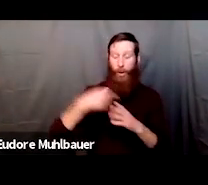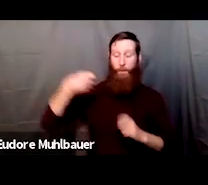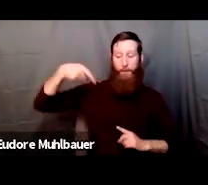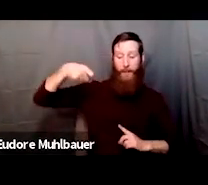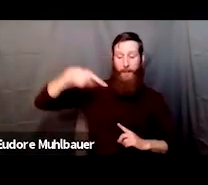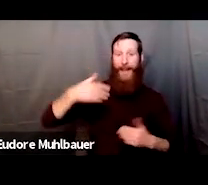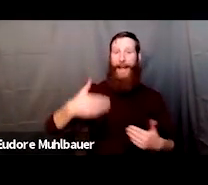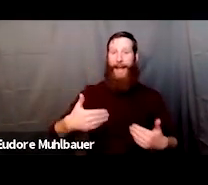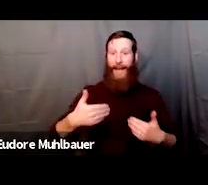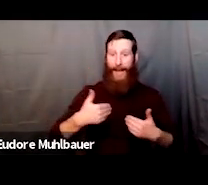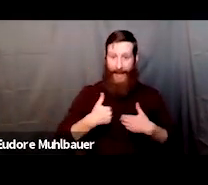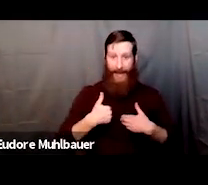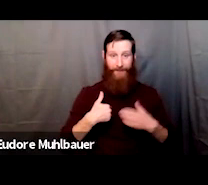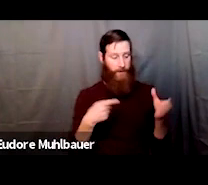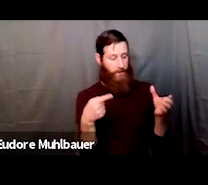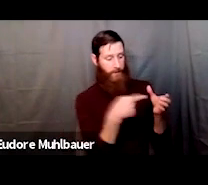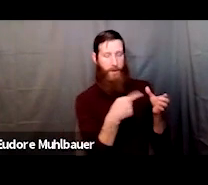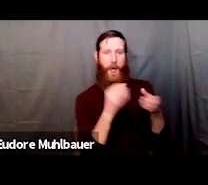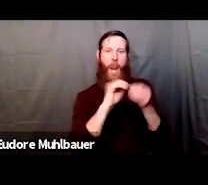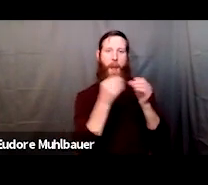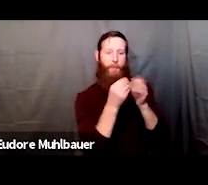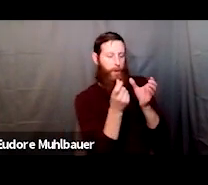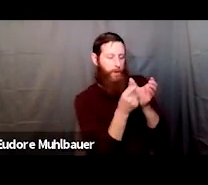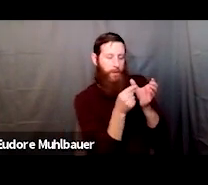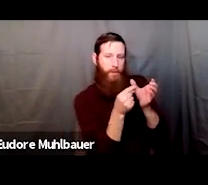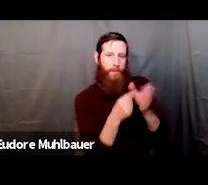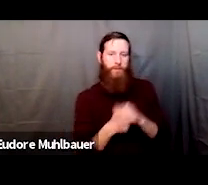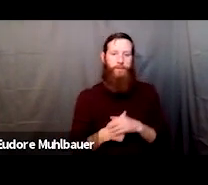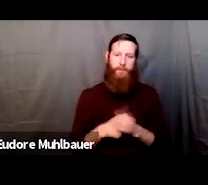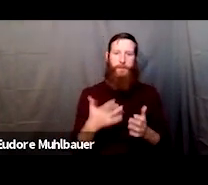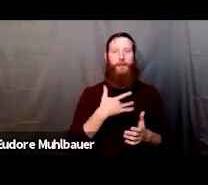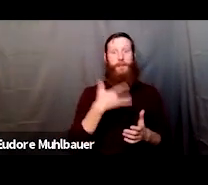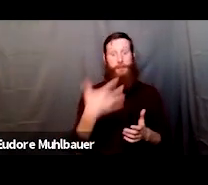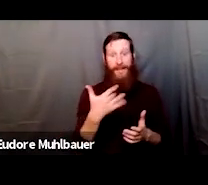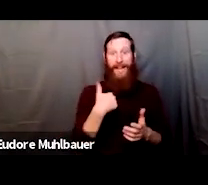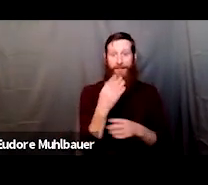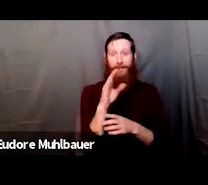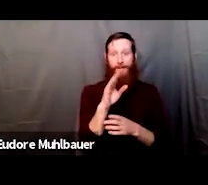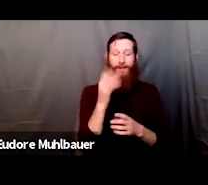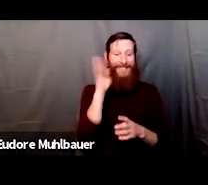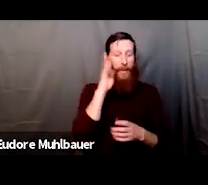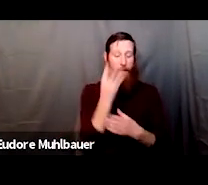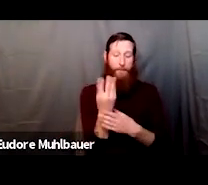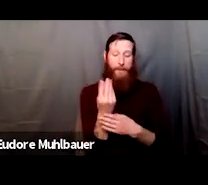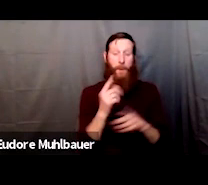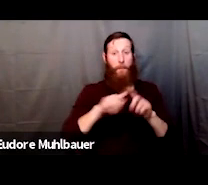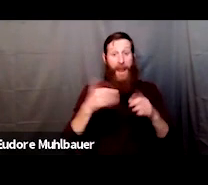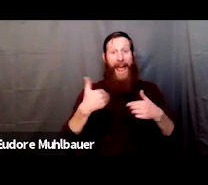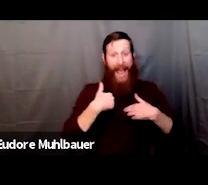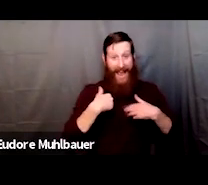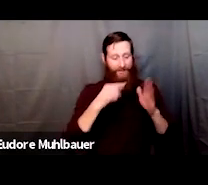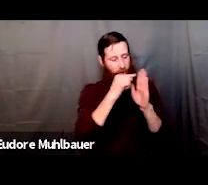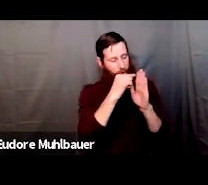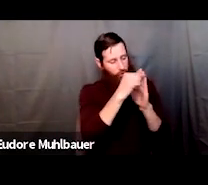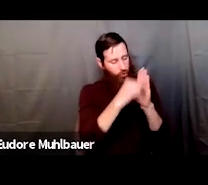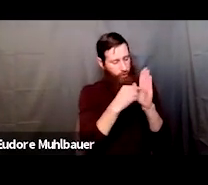All beacons have a display screen that show numbers as well as sounds, but all do have a screen.